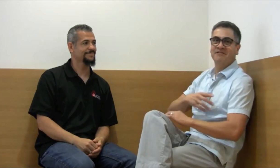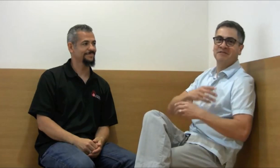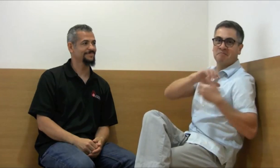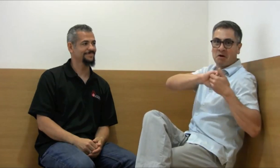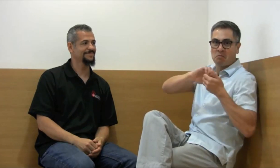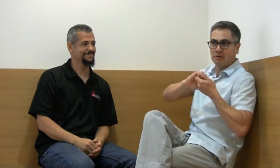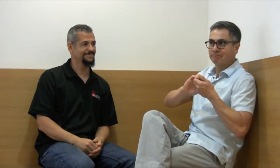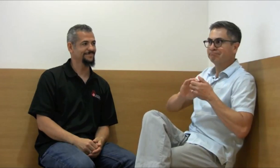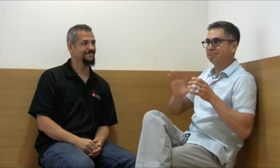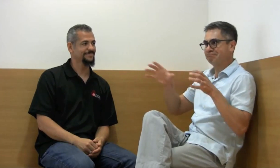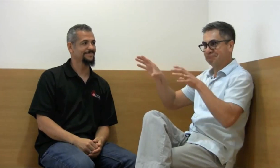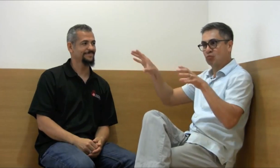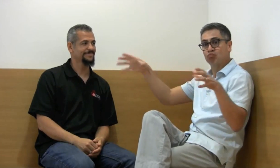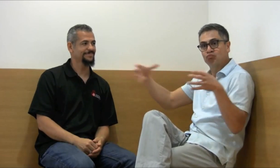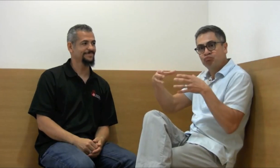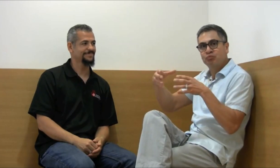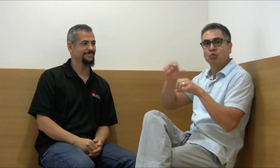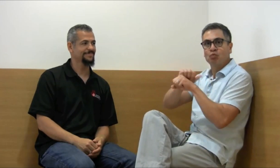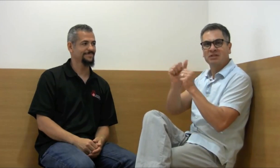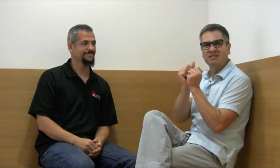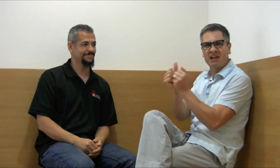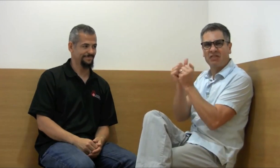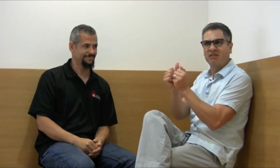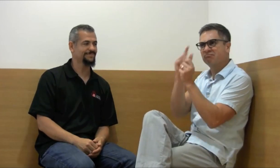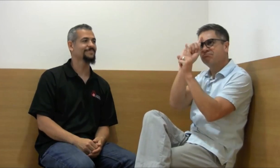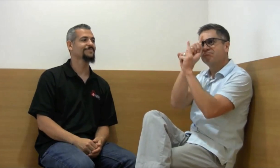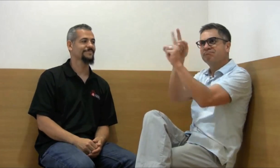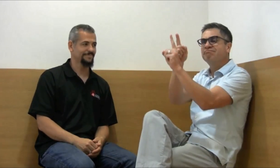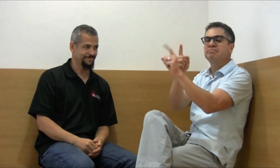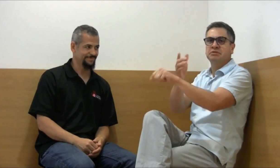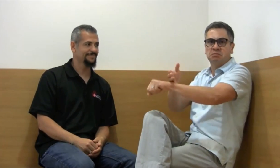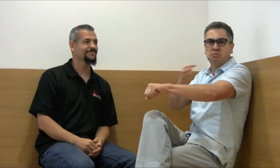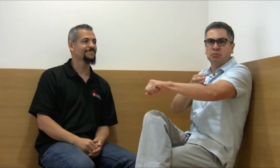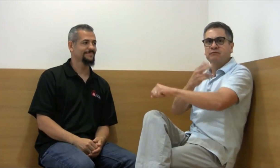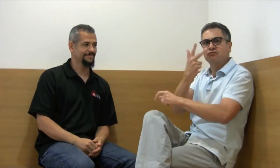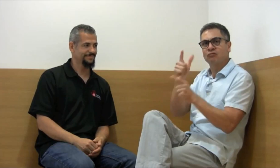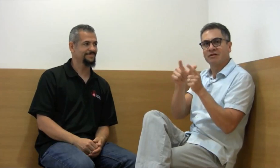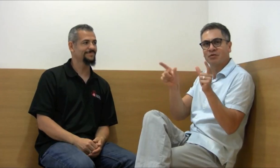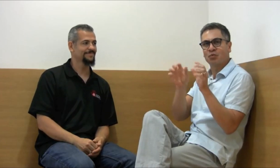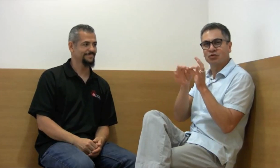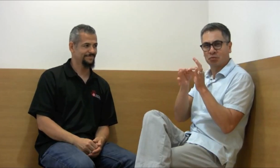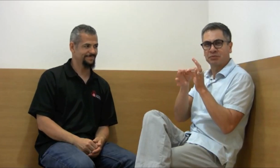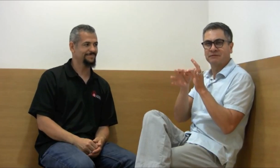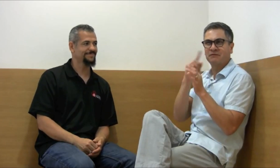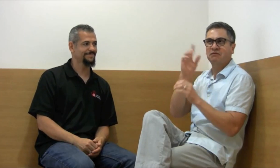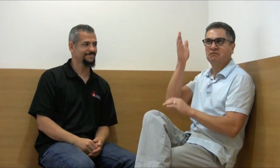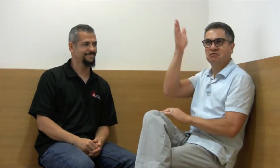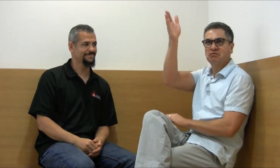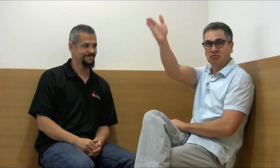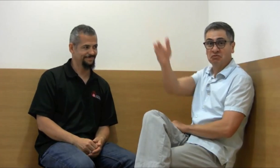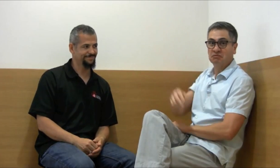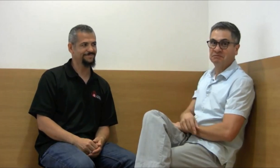The goal is for Council de Manos and Mano a Mano to work together in order to improve trilingual interpreting for the future.